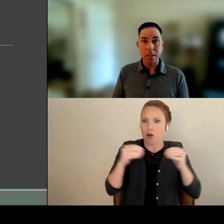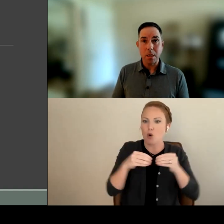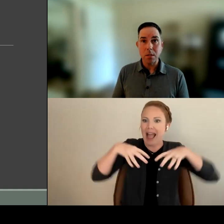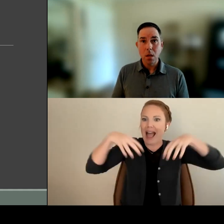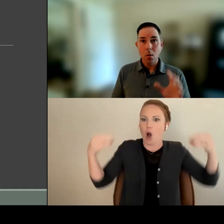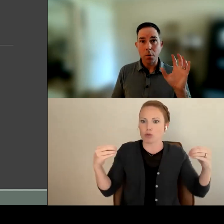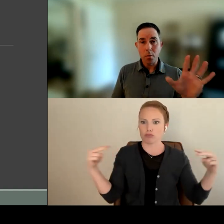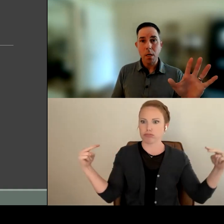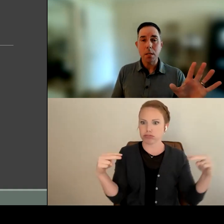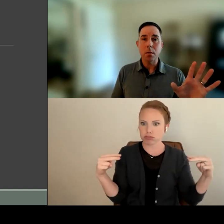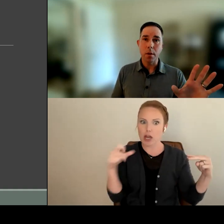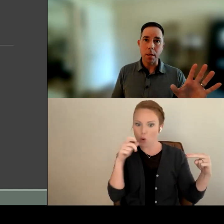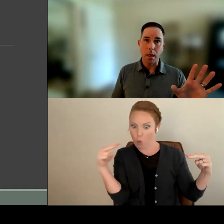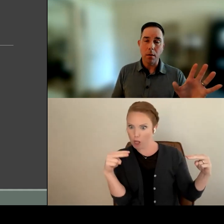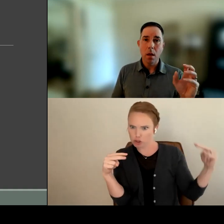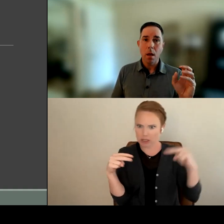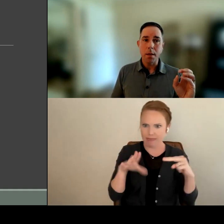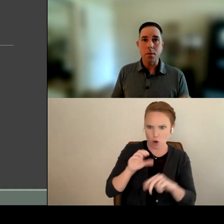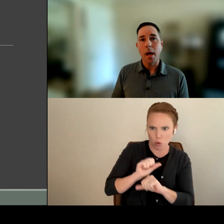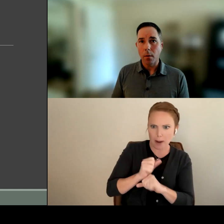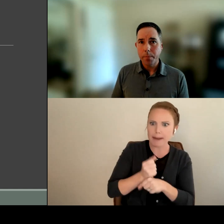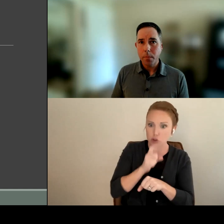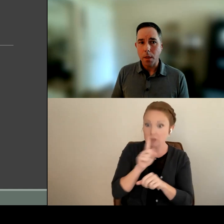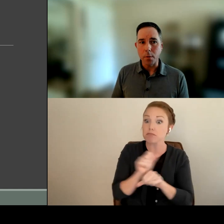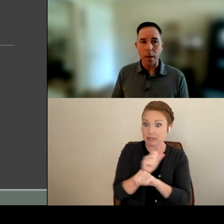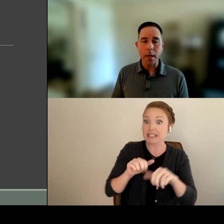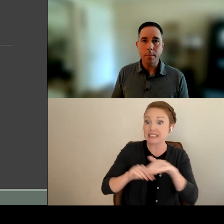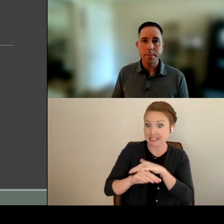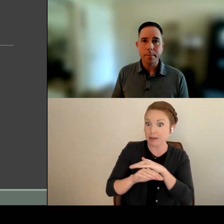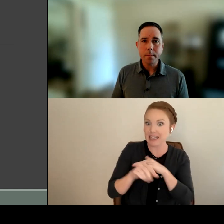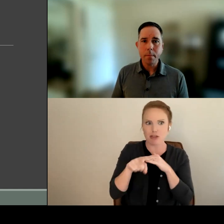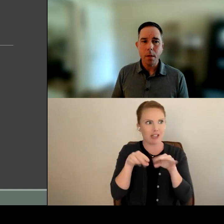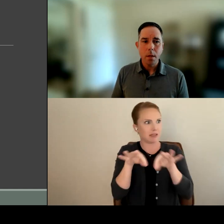states we're doing accessibility now and here is how in your plan.